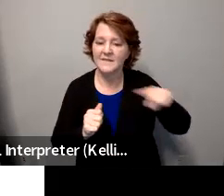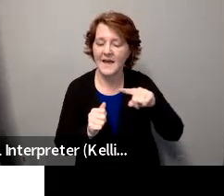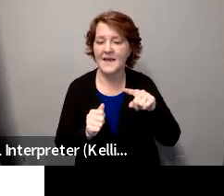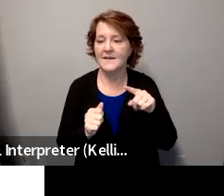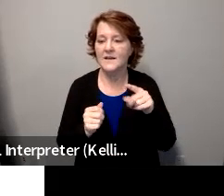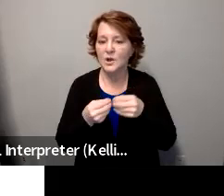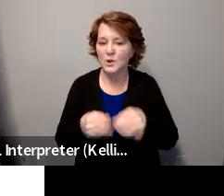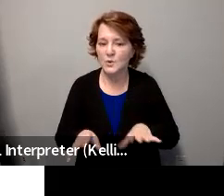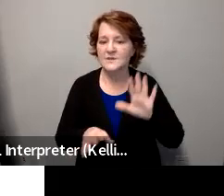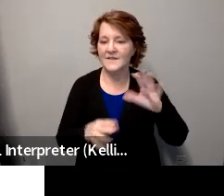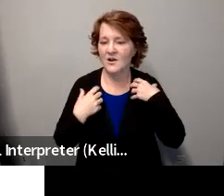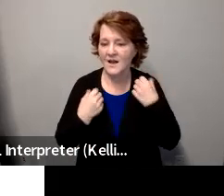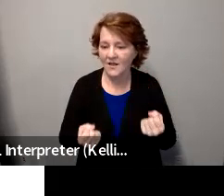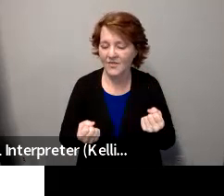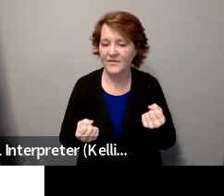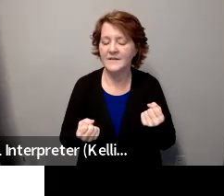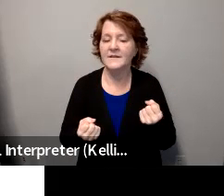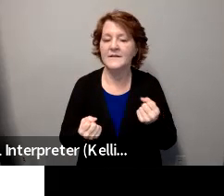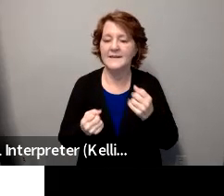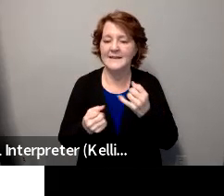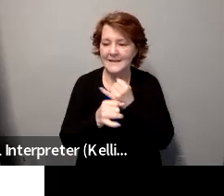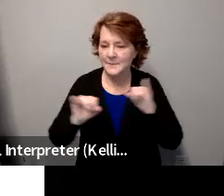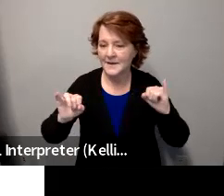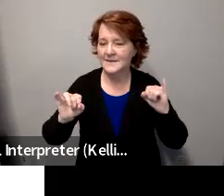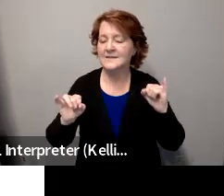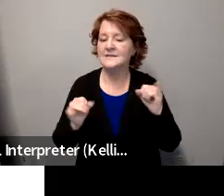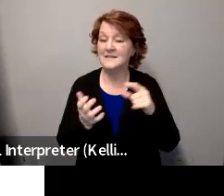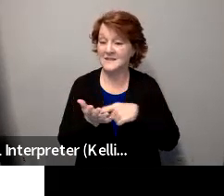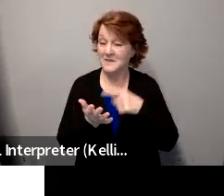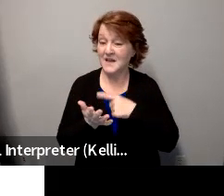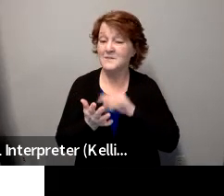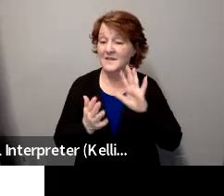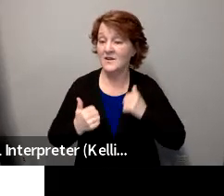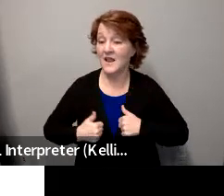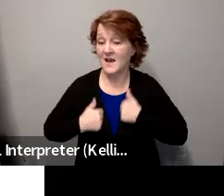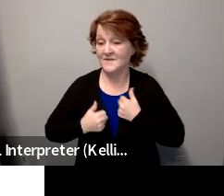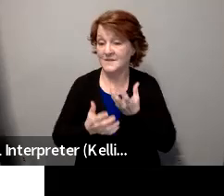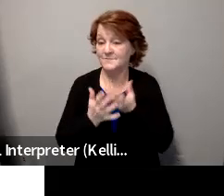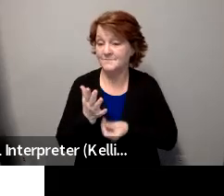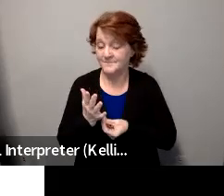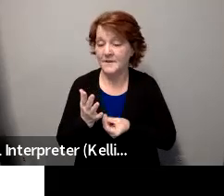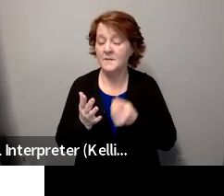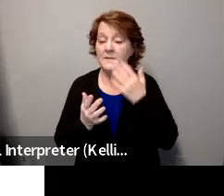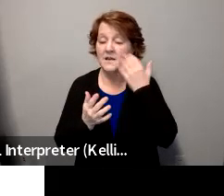general population shelters. And was a nine-year member of FEMA's national advisory council. In emergencies,